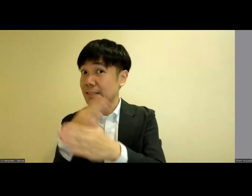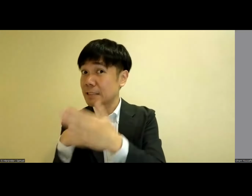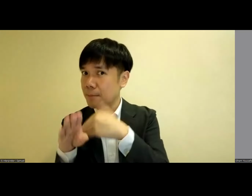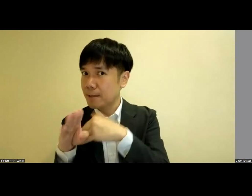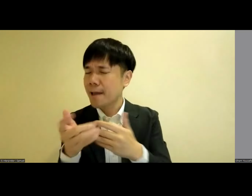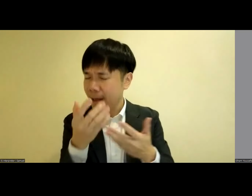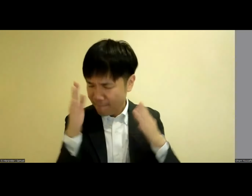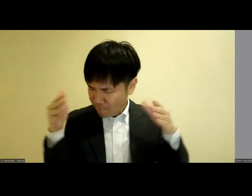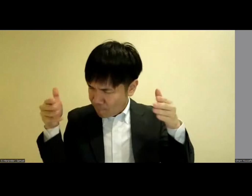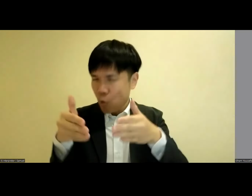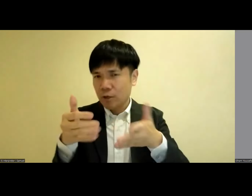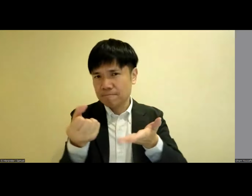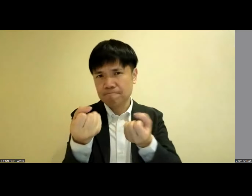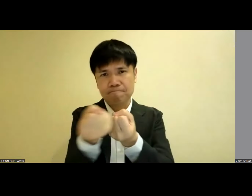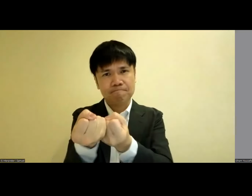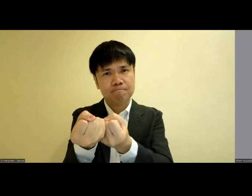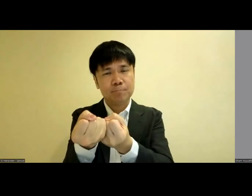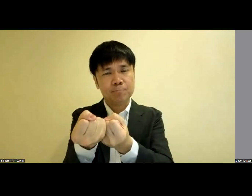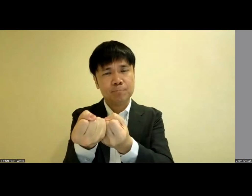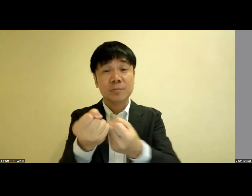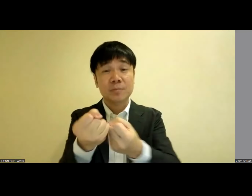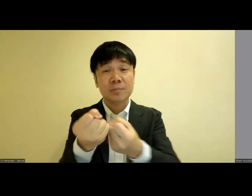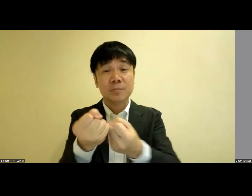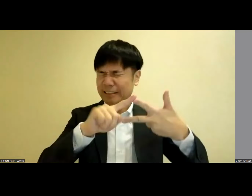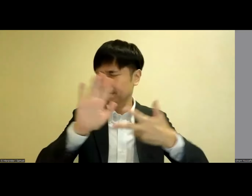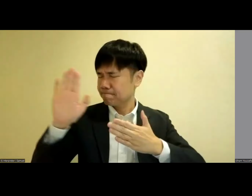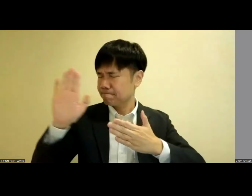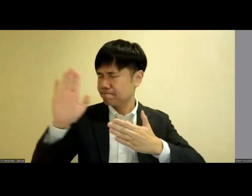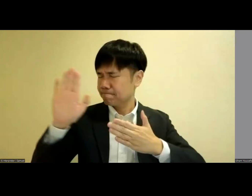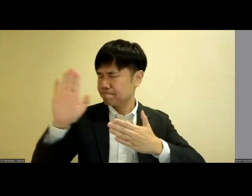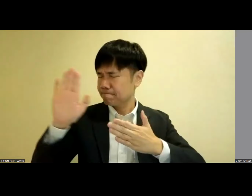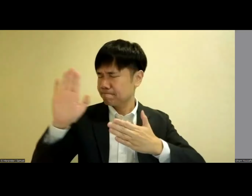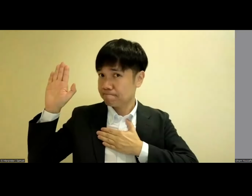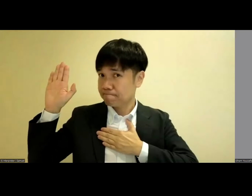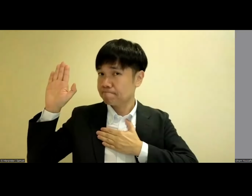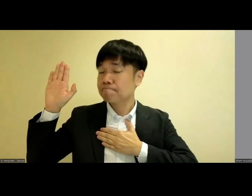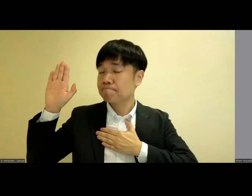And the need for protection, disability protection is very important.